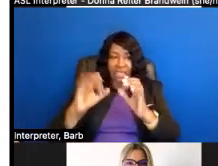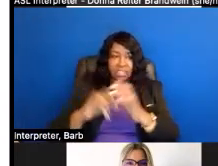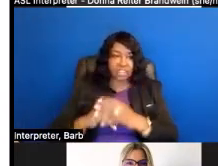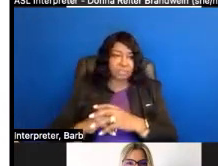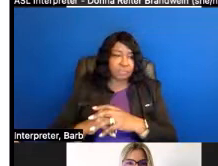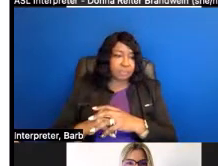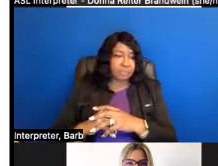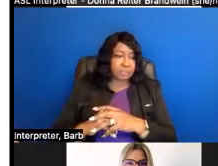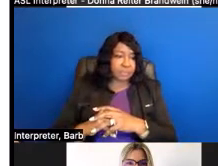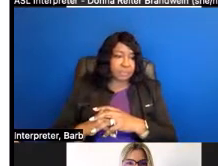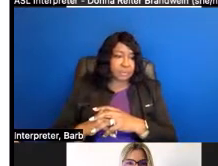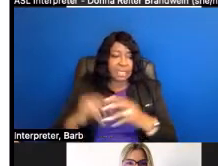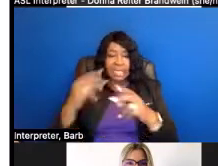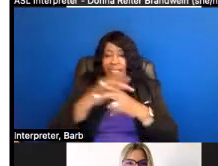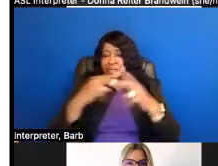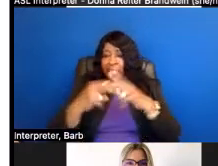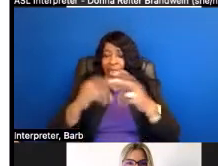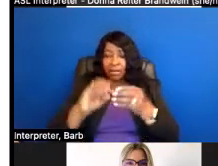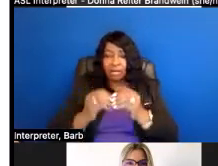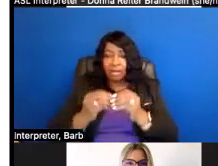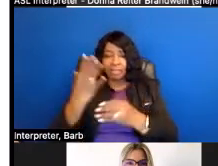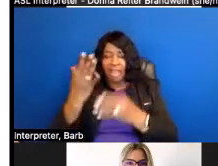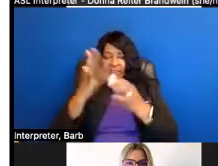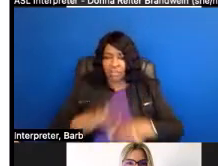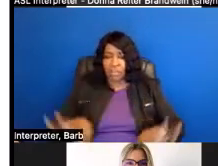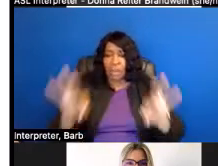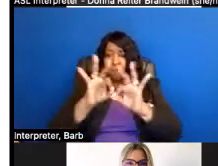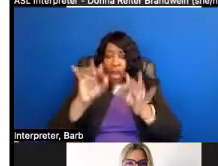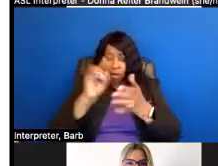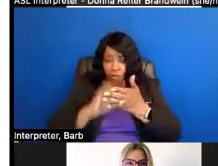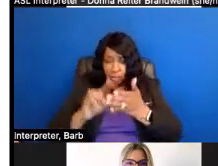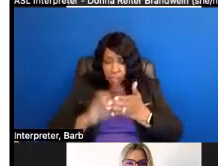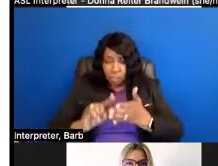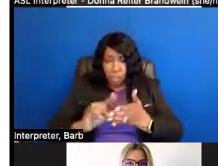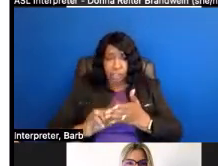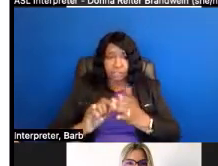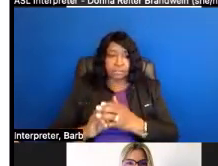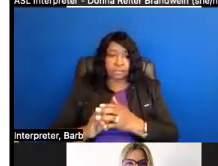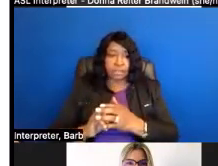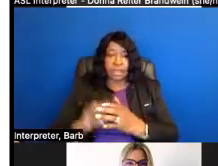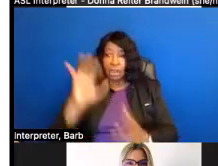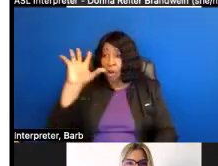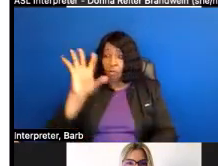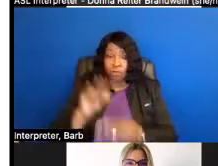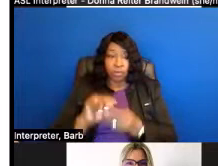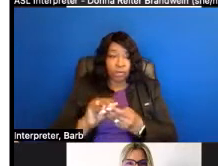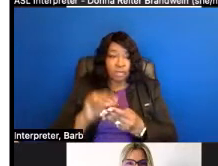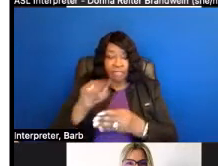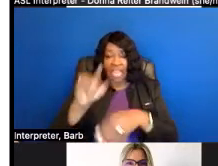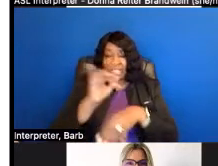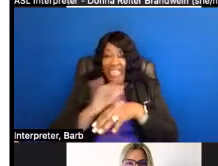Slide five, importance of research. So overall, there's a gap in the diversity, equity,